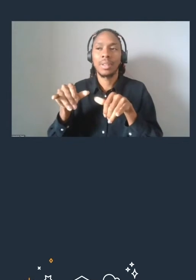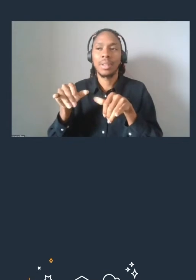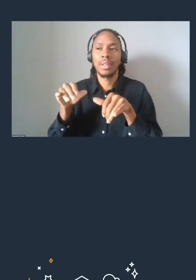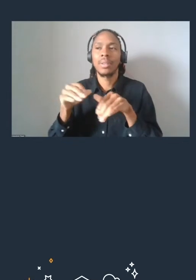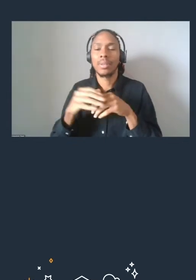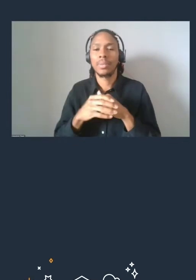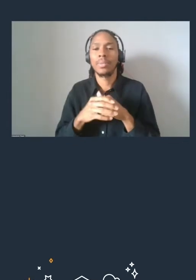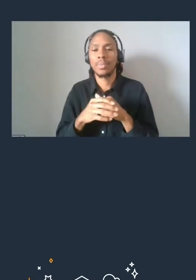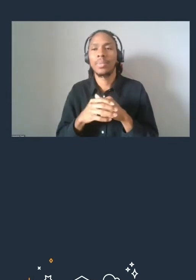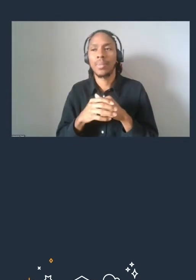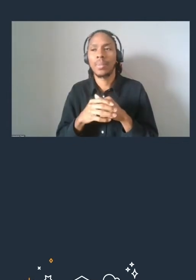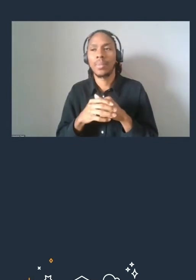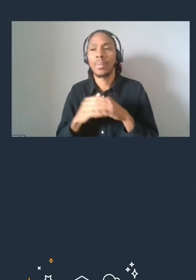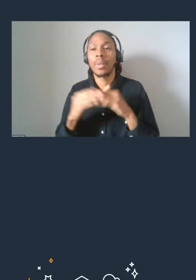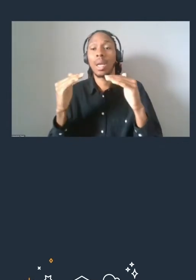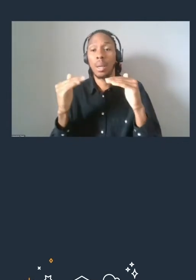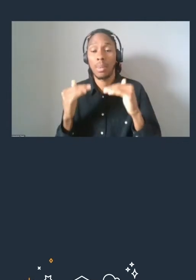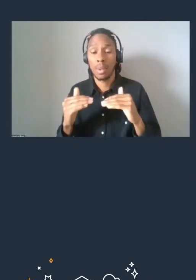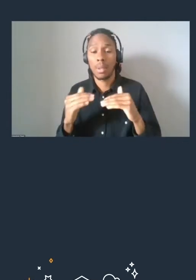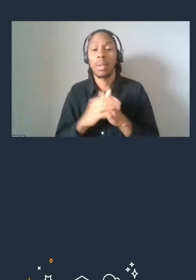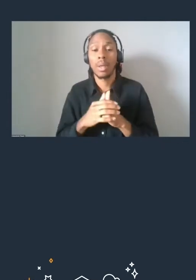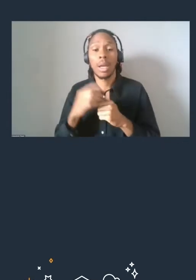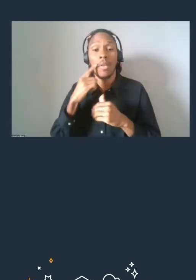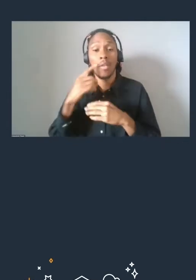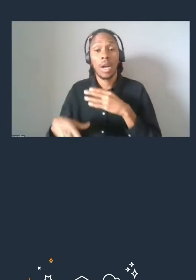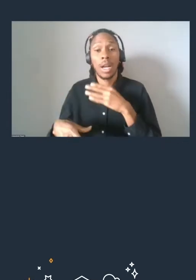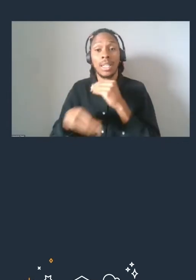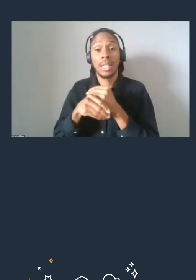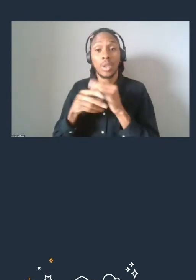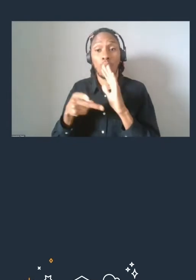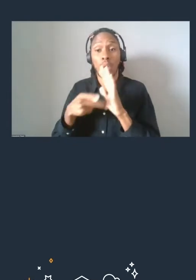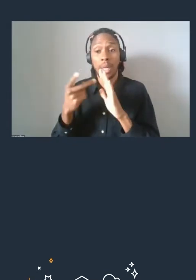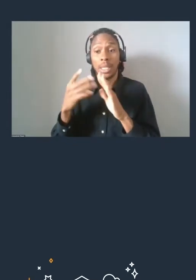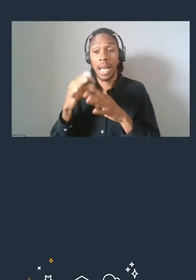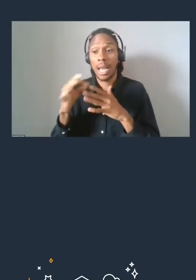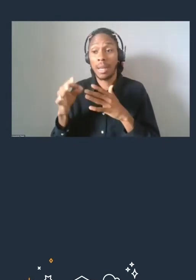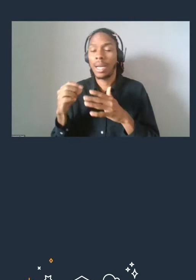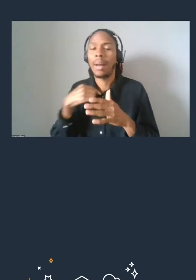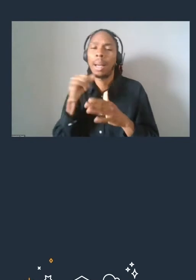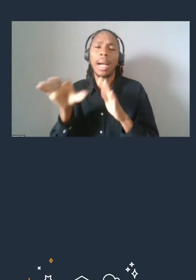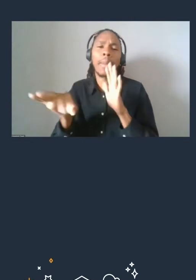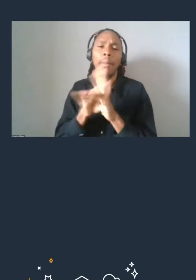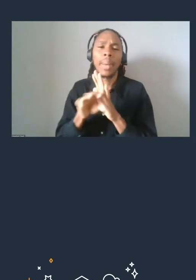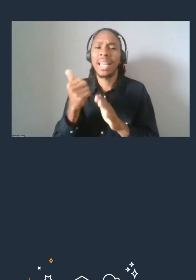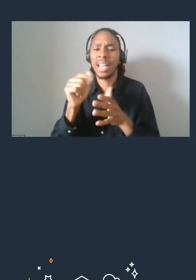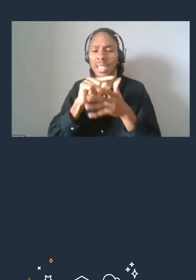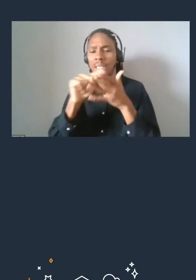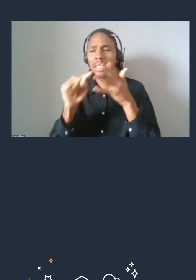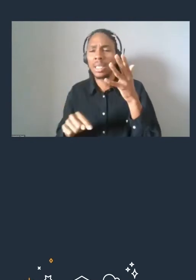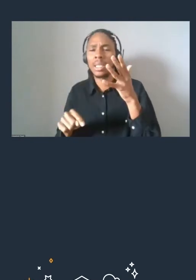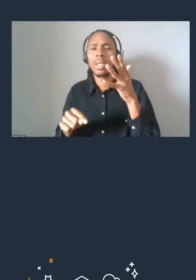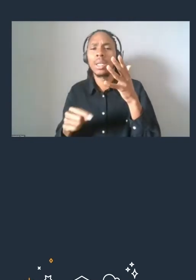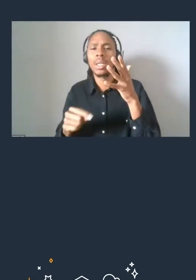Moving on, for additional replication options, I'm not gonna pick any of these. So let's go ahead and hit Save.